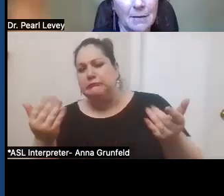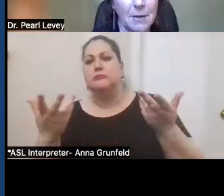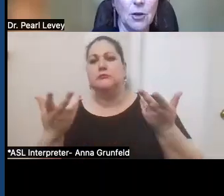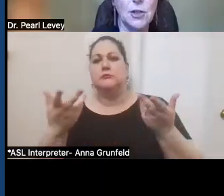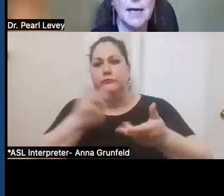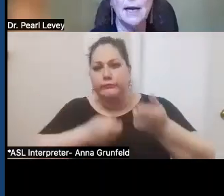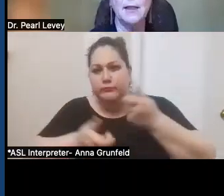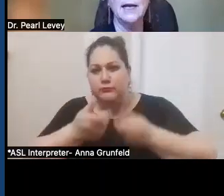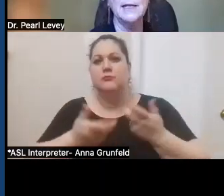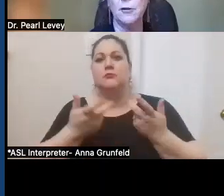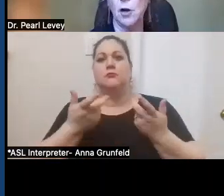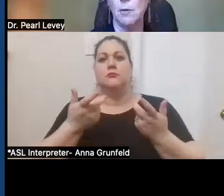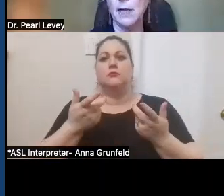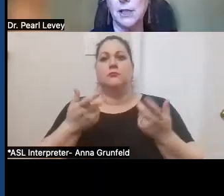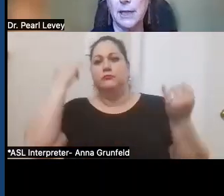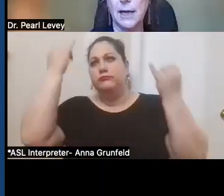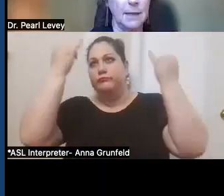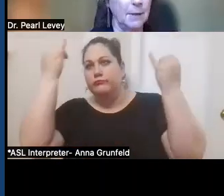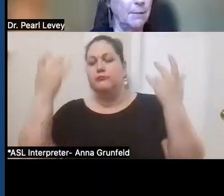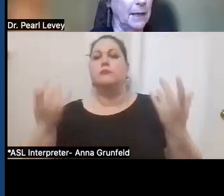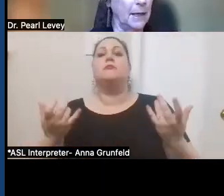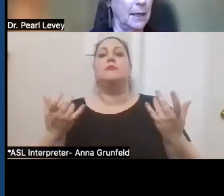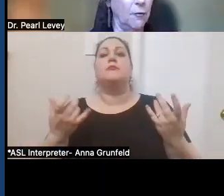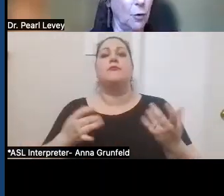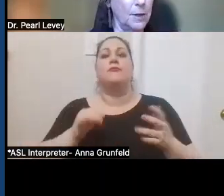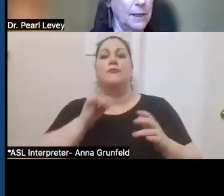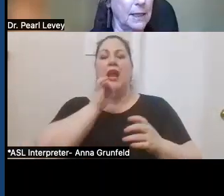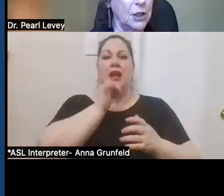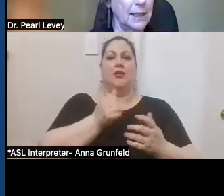and not take the idea of accommodations lightly but make it an informed decision.